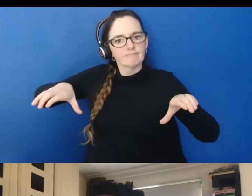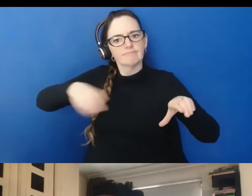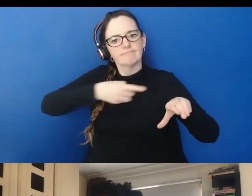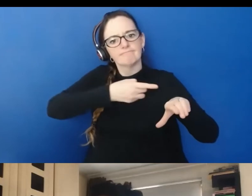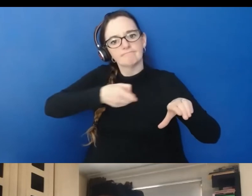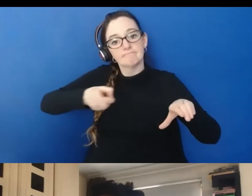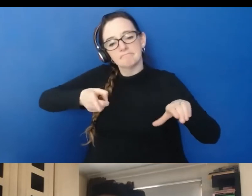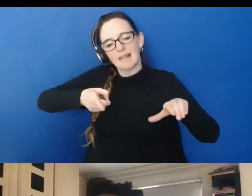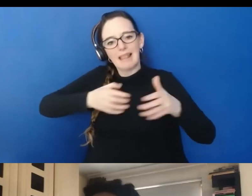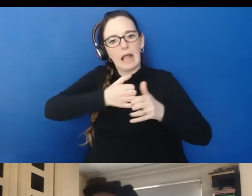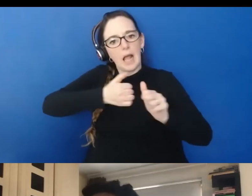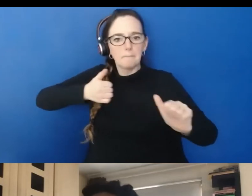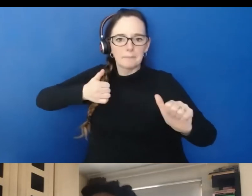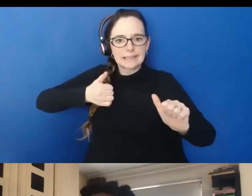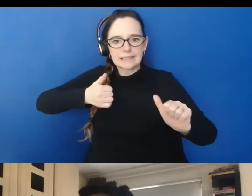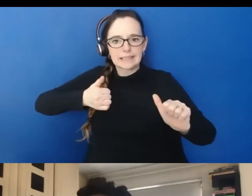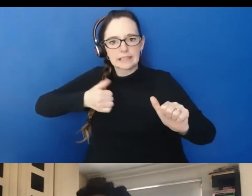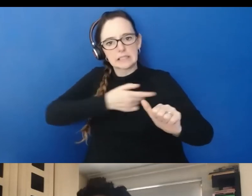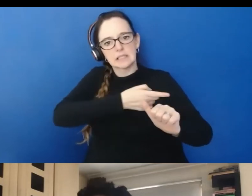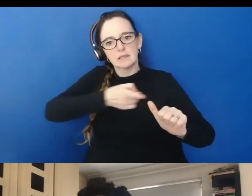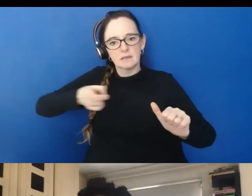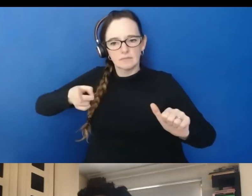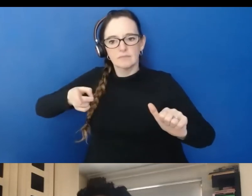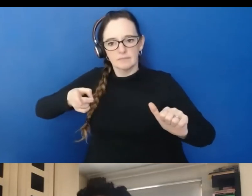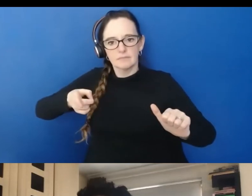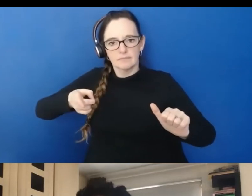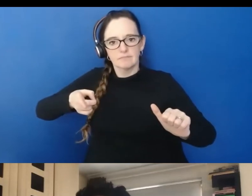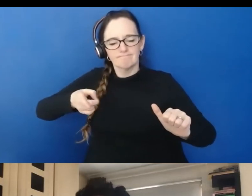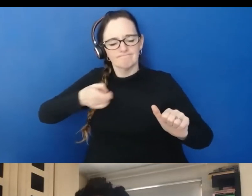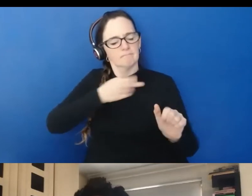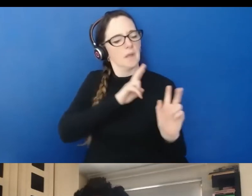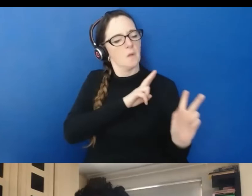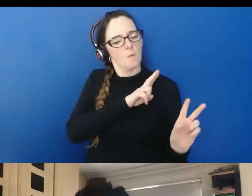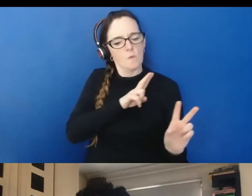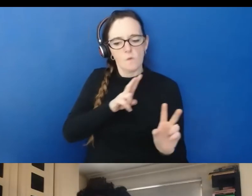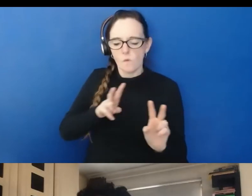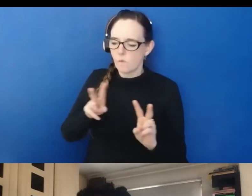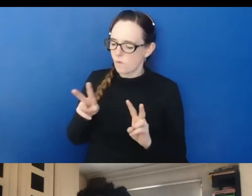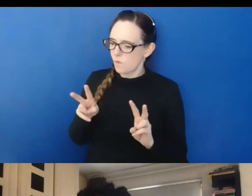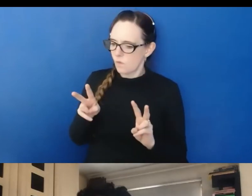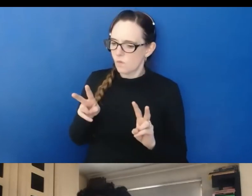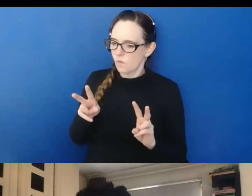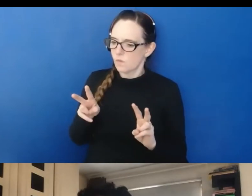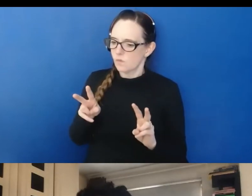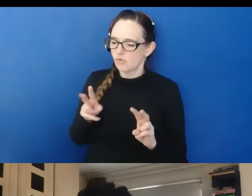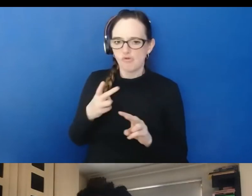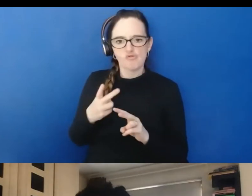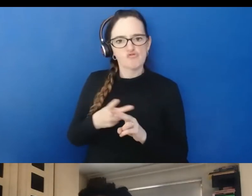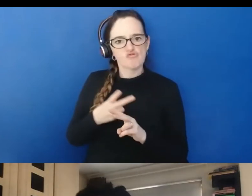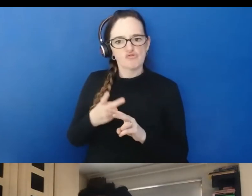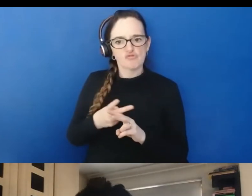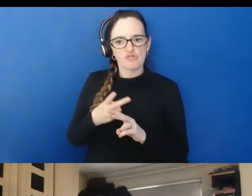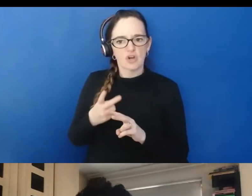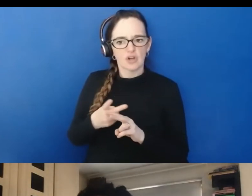say, will frequently culturally wash these strategies.